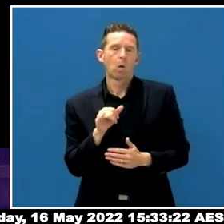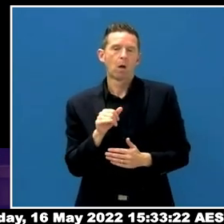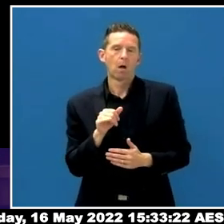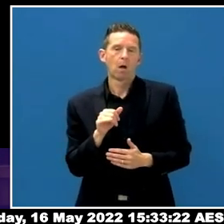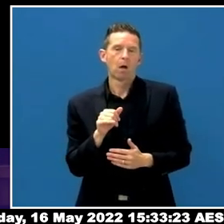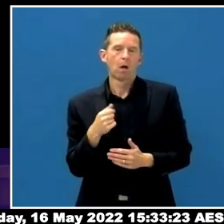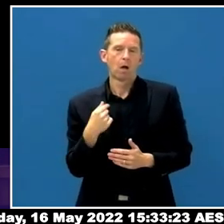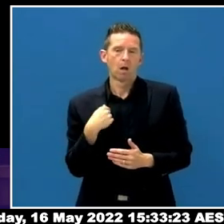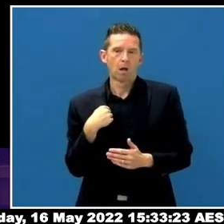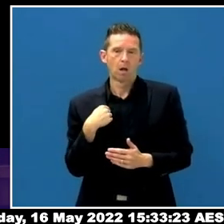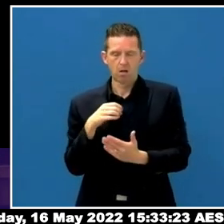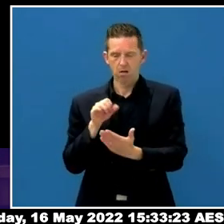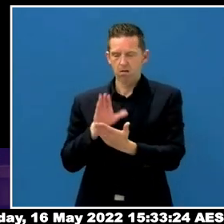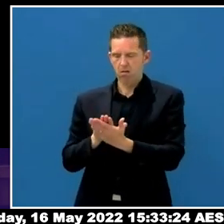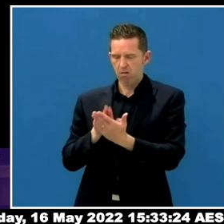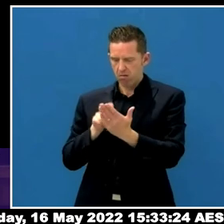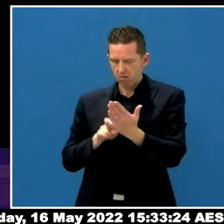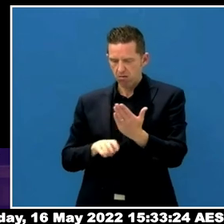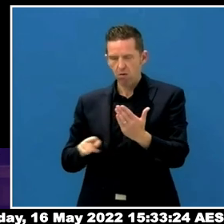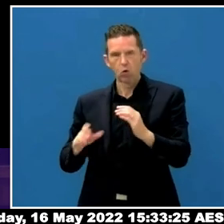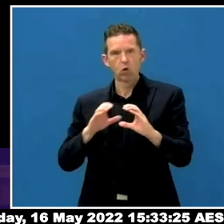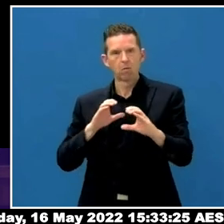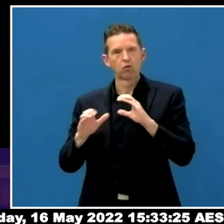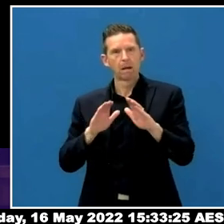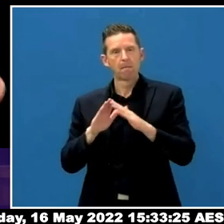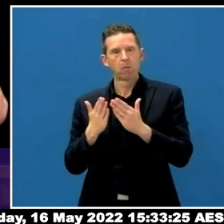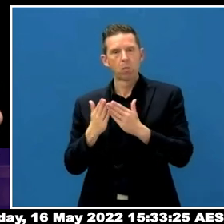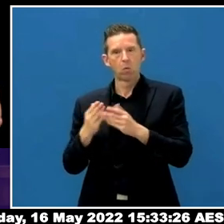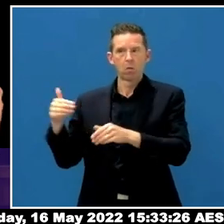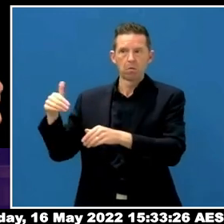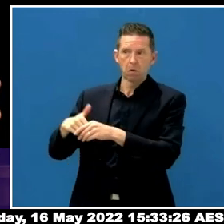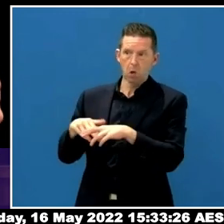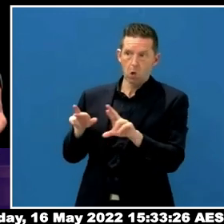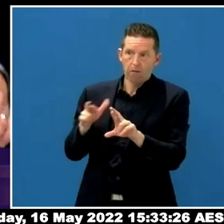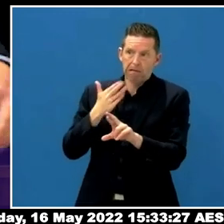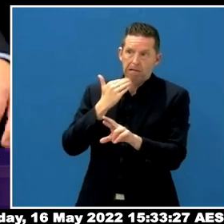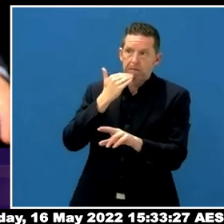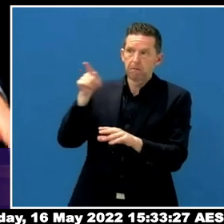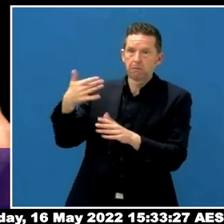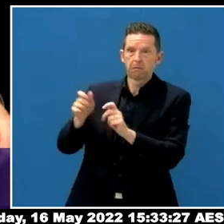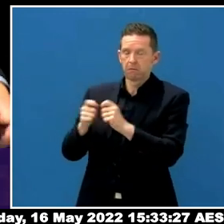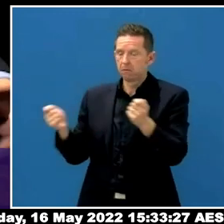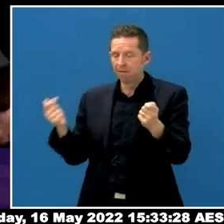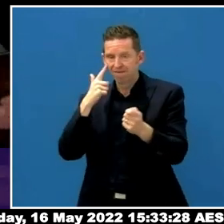and hope that somebody opened the communication book and found it. Did you receive receipts for that money?